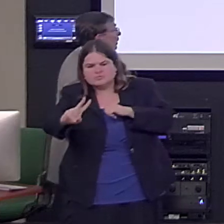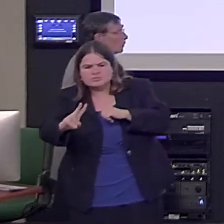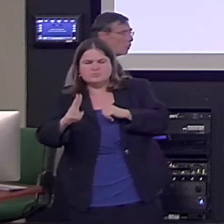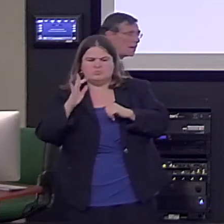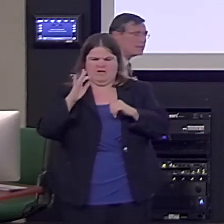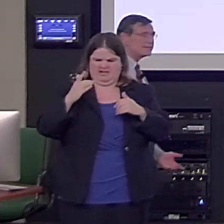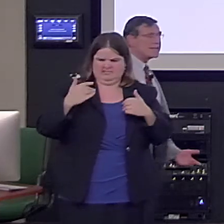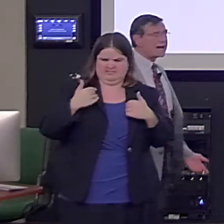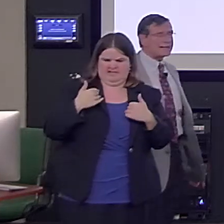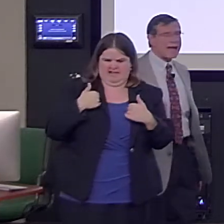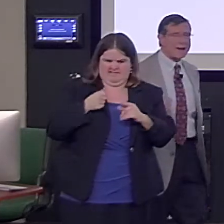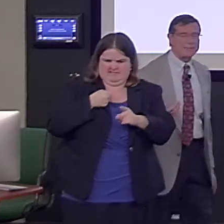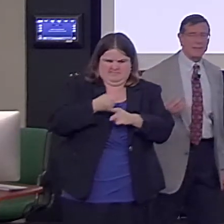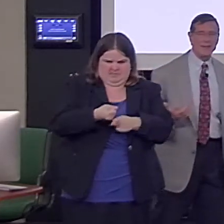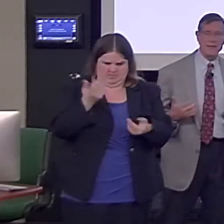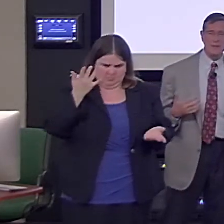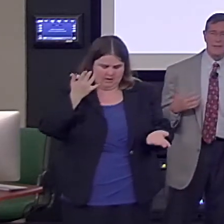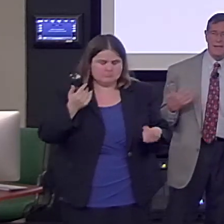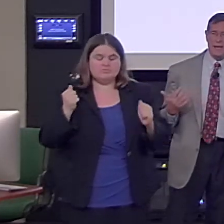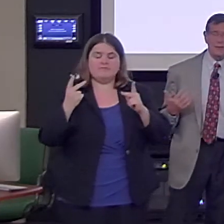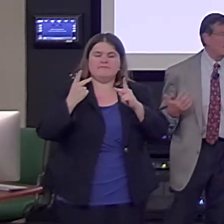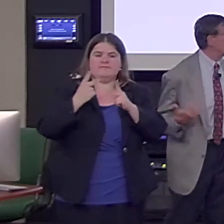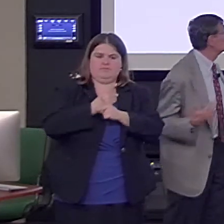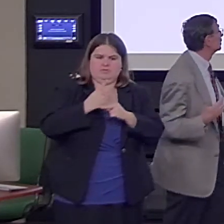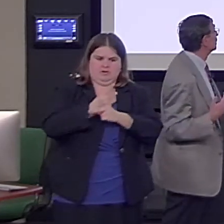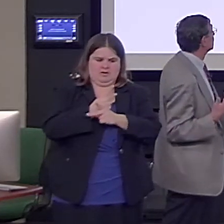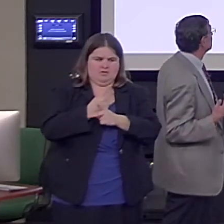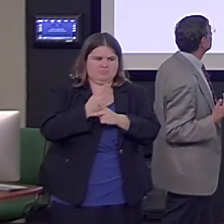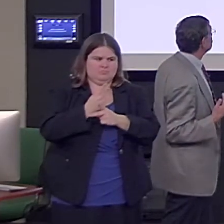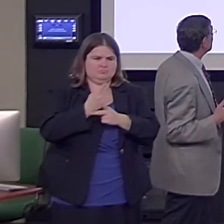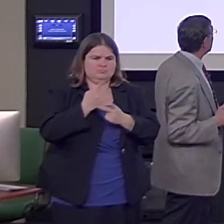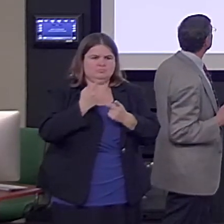So what is not happening in the caregiver-child relationship